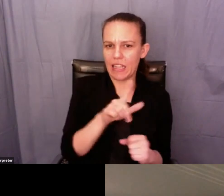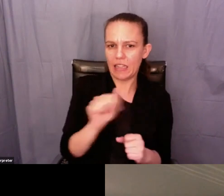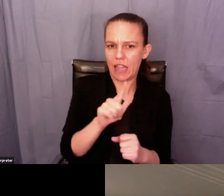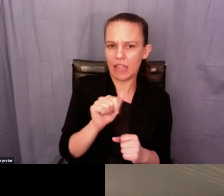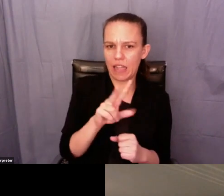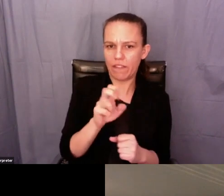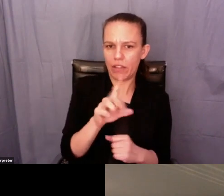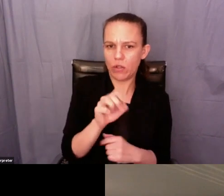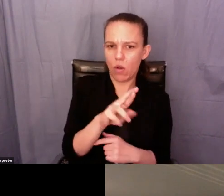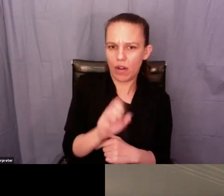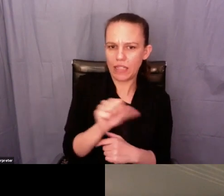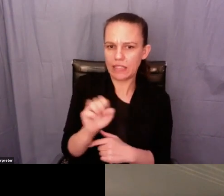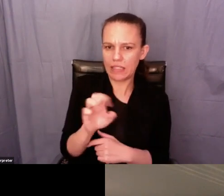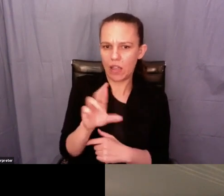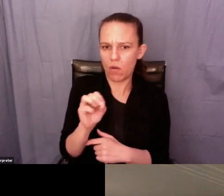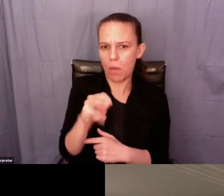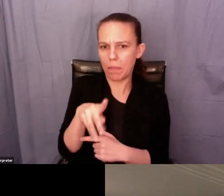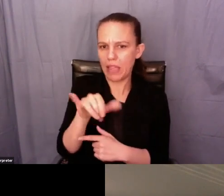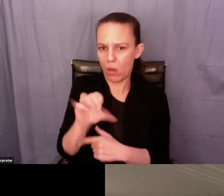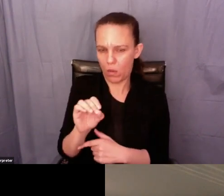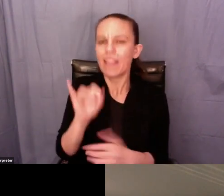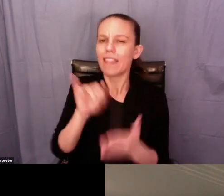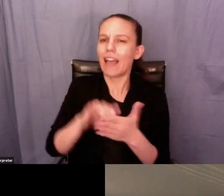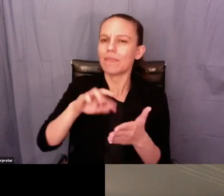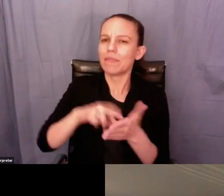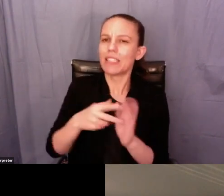but if you're not in your house then the concept of washing machine is not that